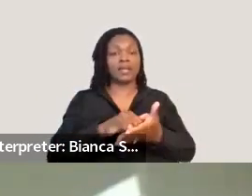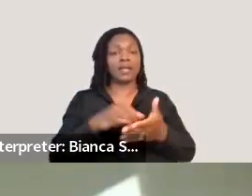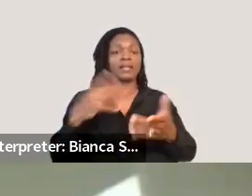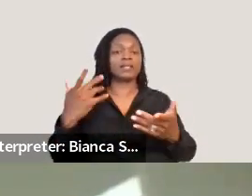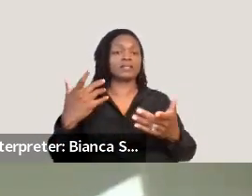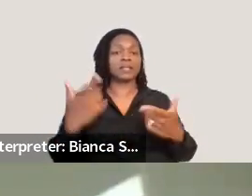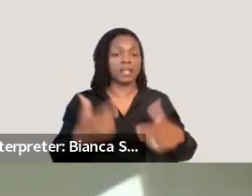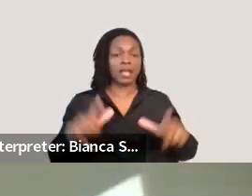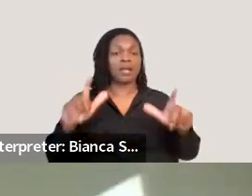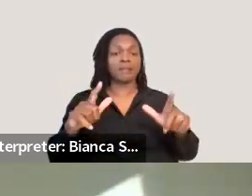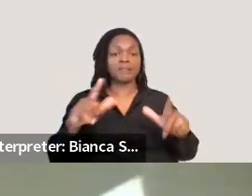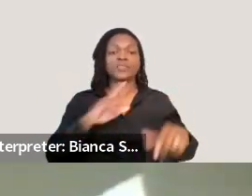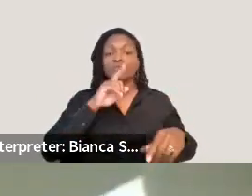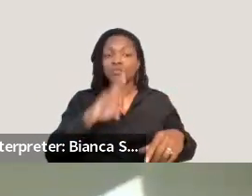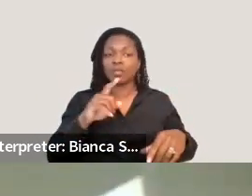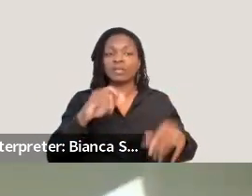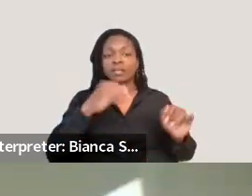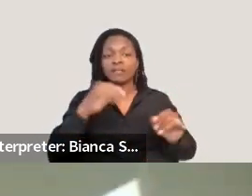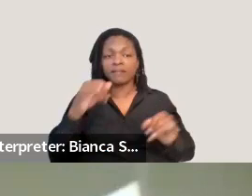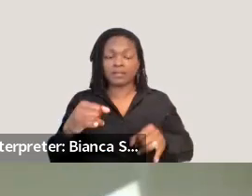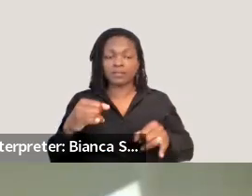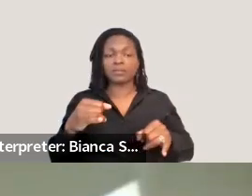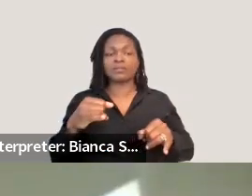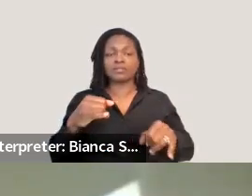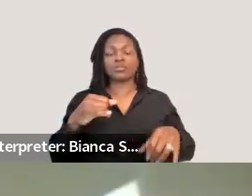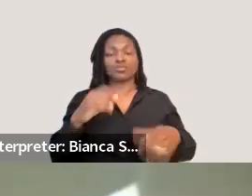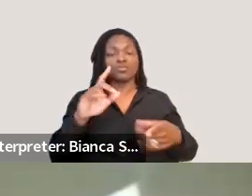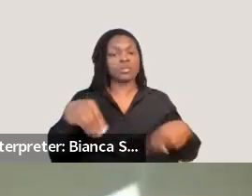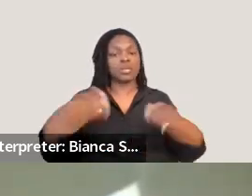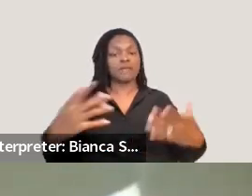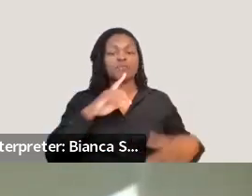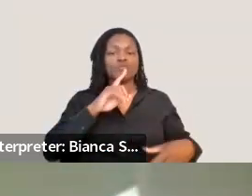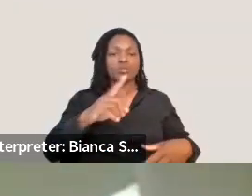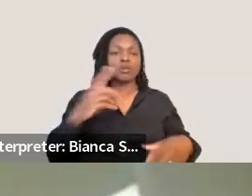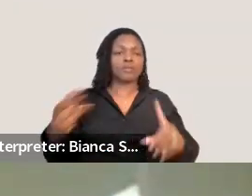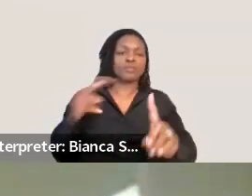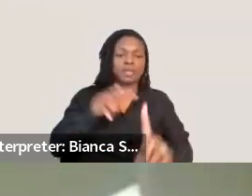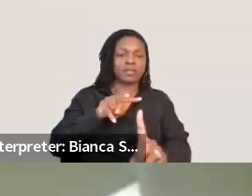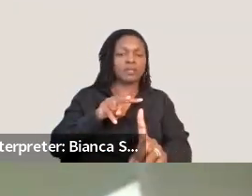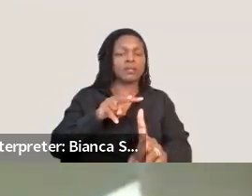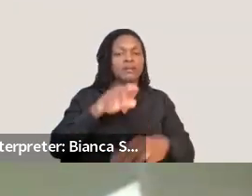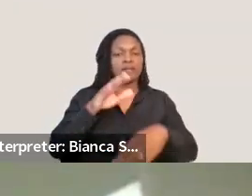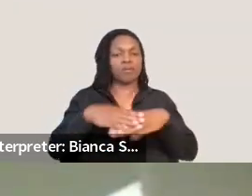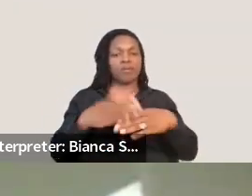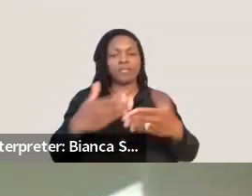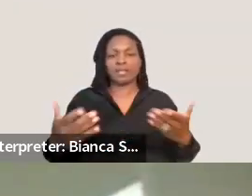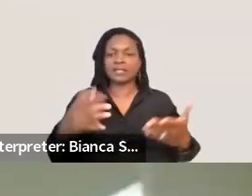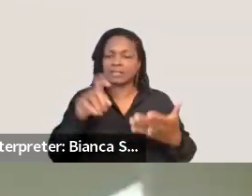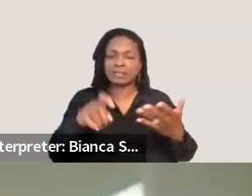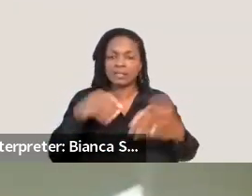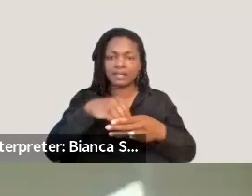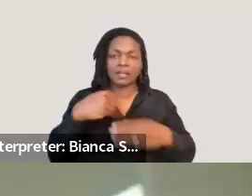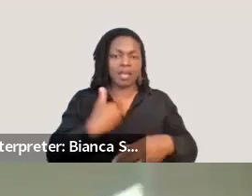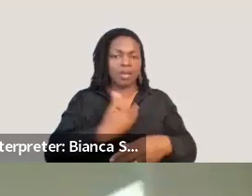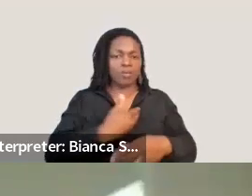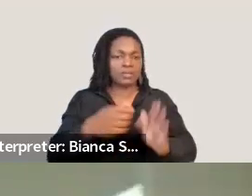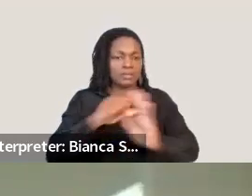Real individuals. To give a real perspective. On things that are needed in our state.